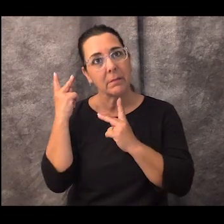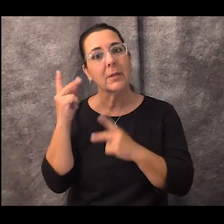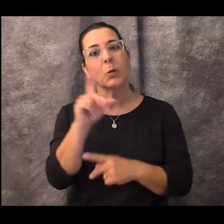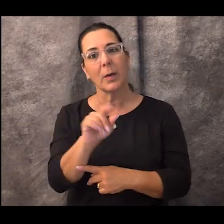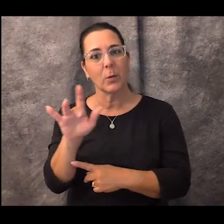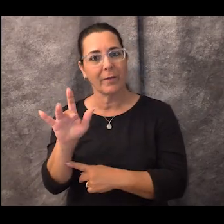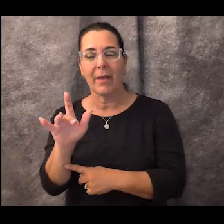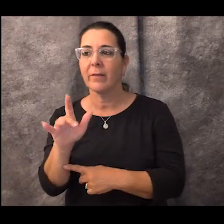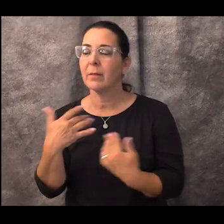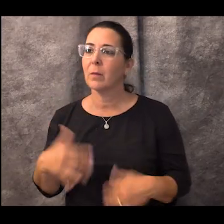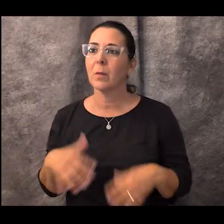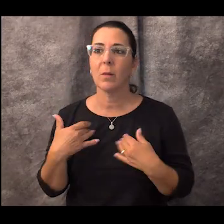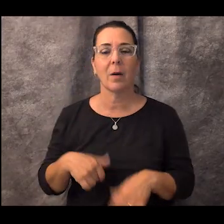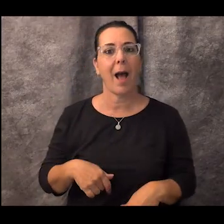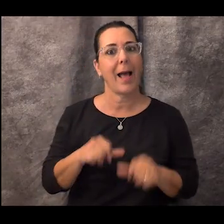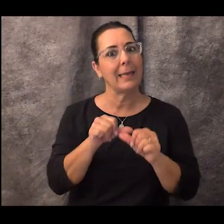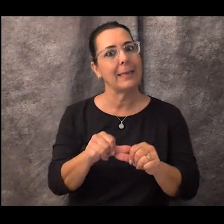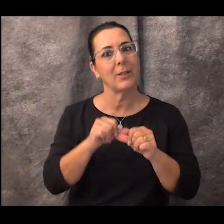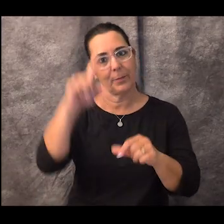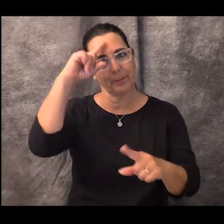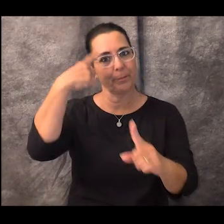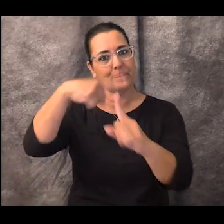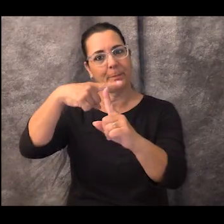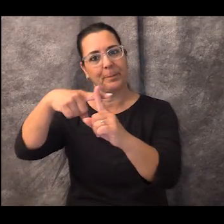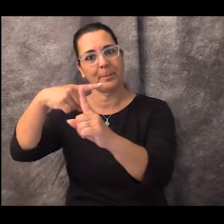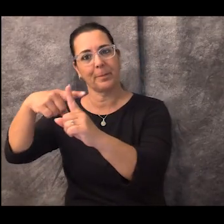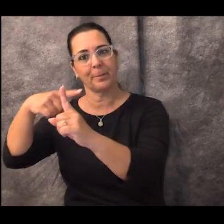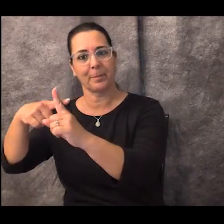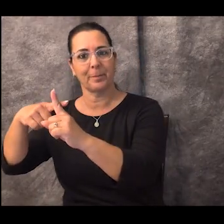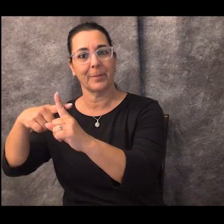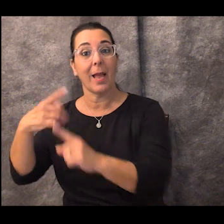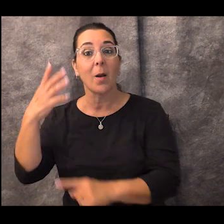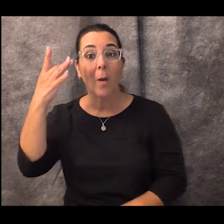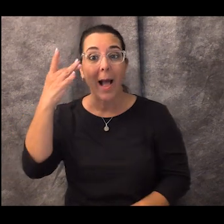that really kind of keeps me hopeful and keeps me moving because the voter turnout, even though not